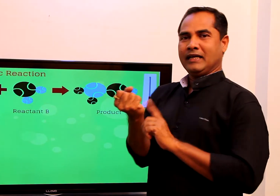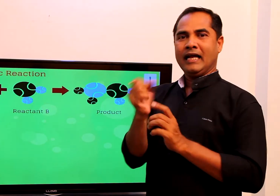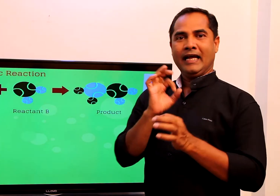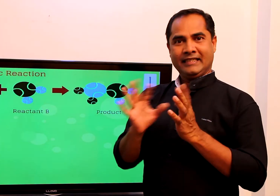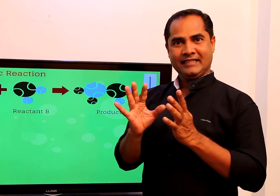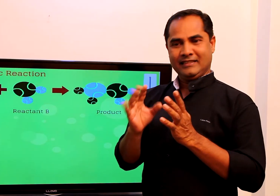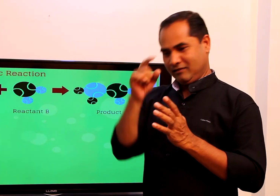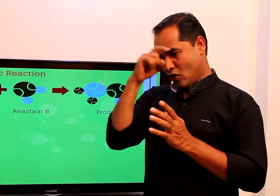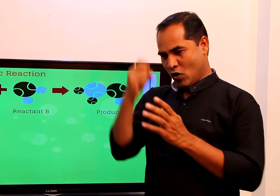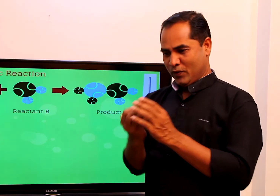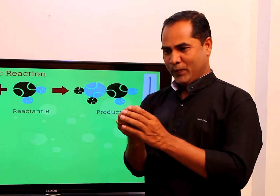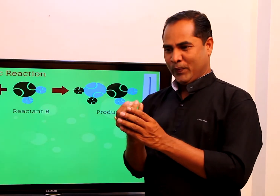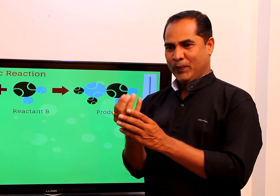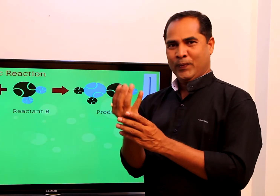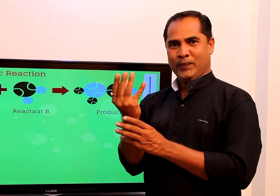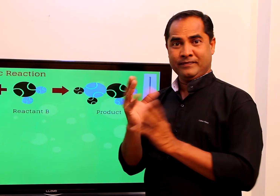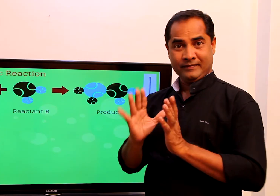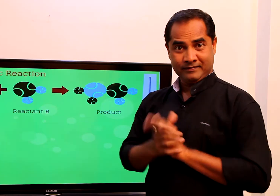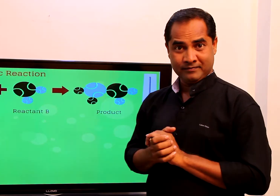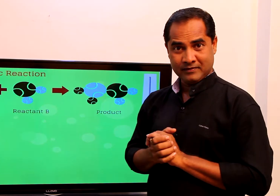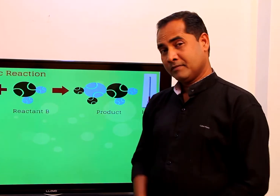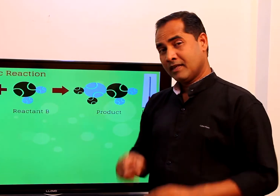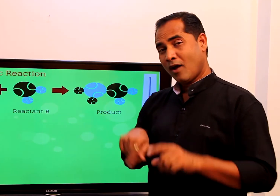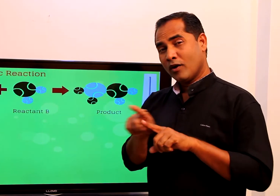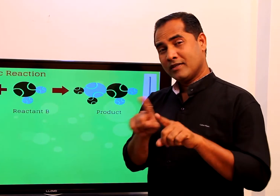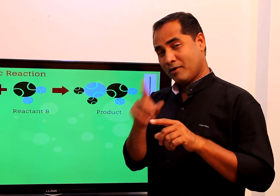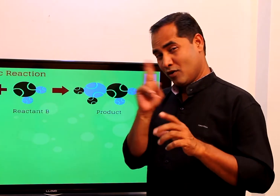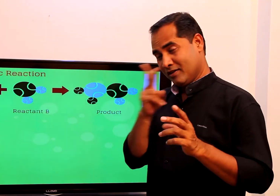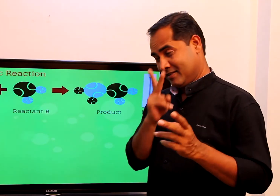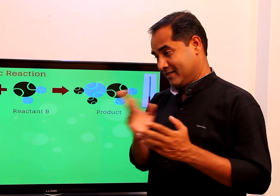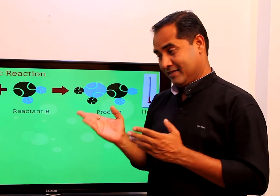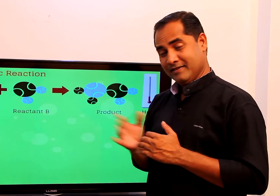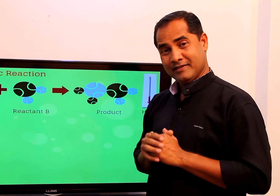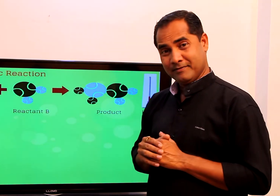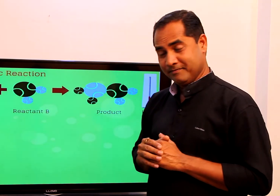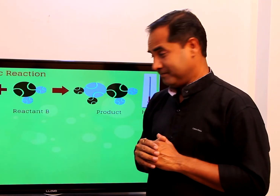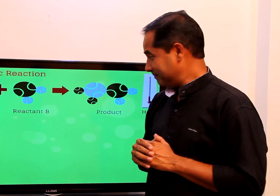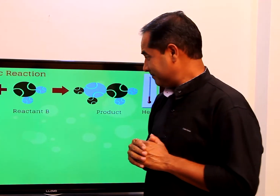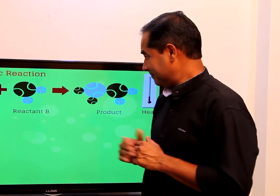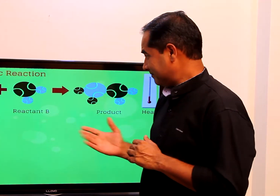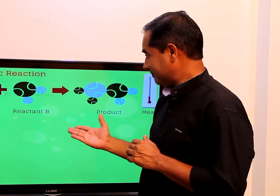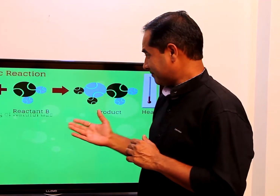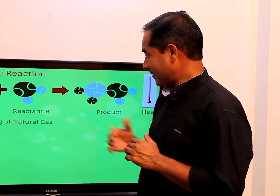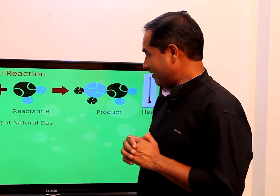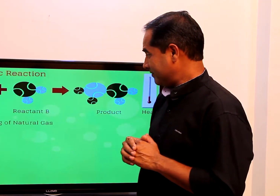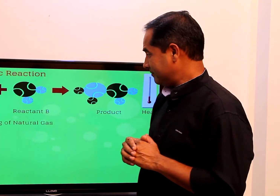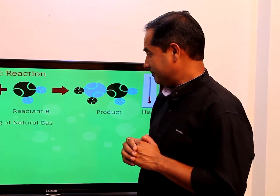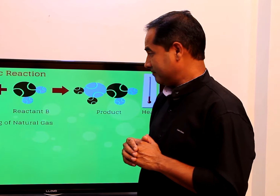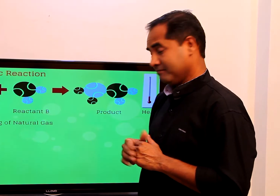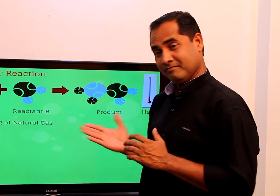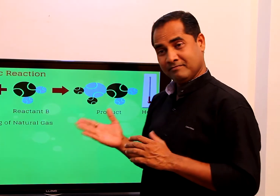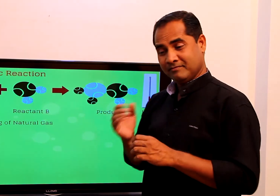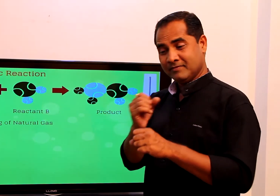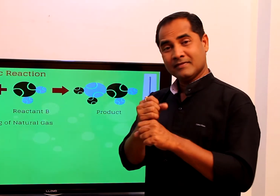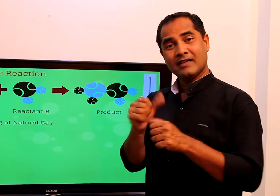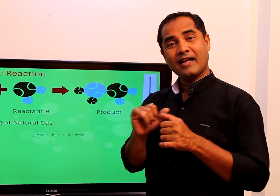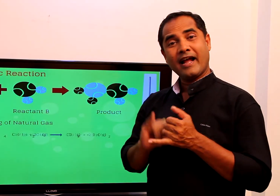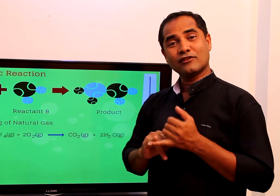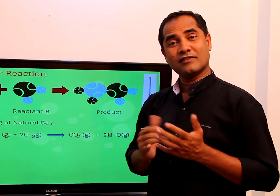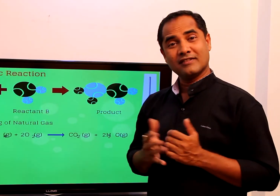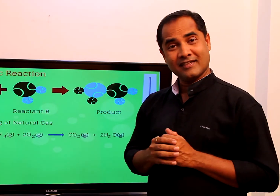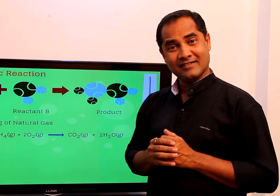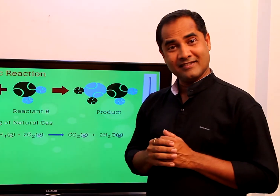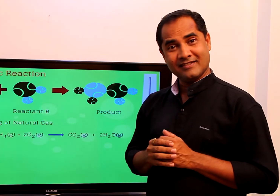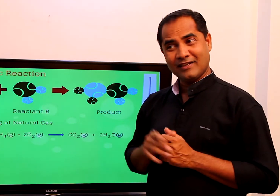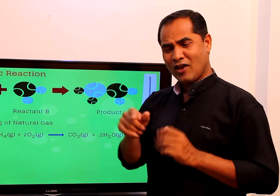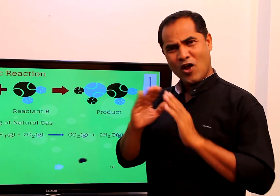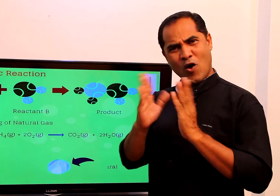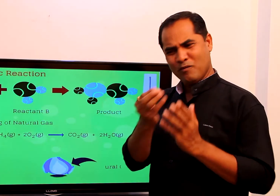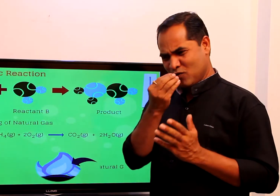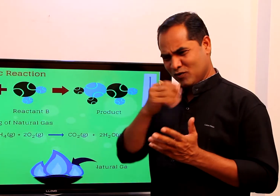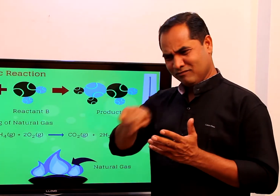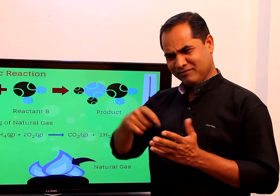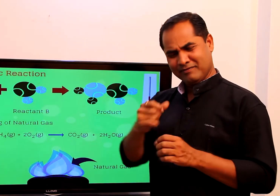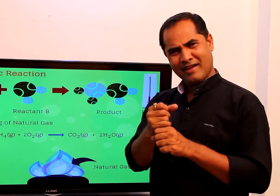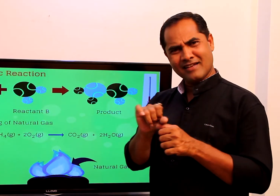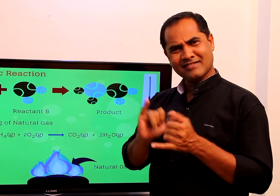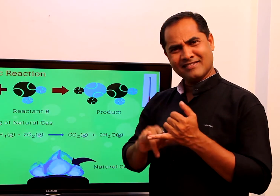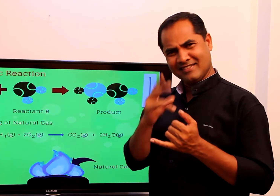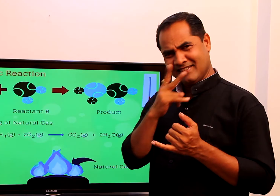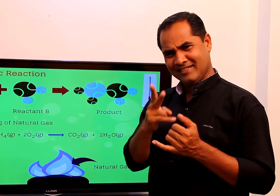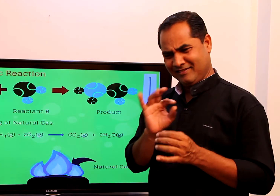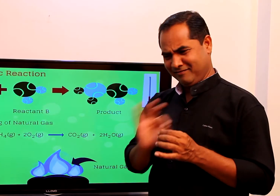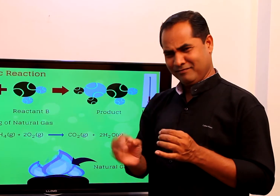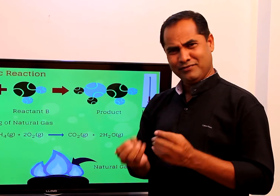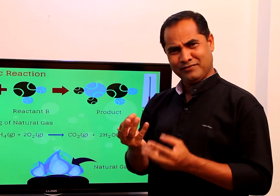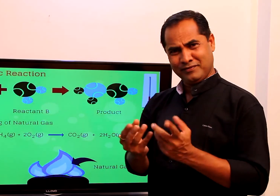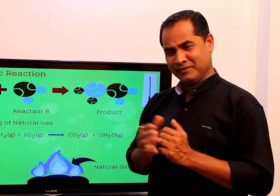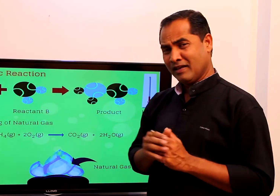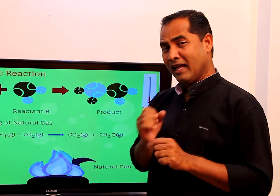along with the product. Now, we'll see an example : burning of natural gas.